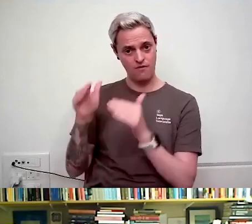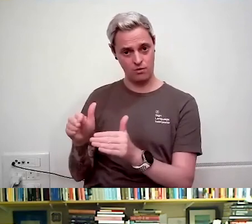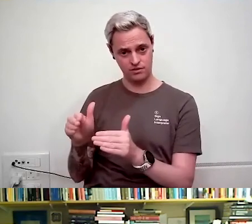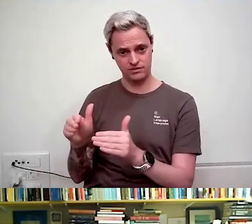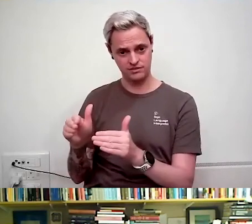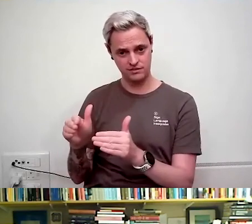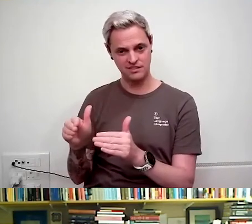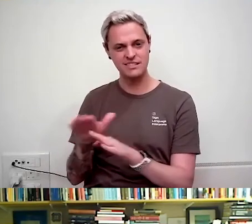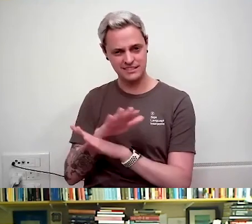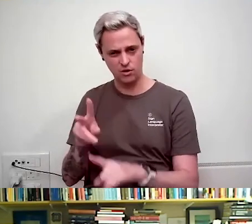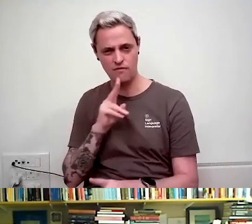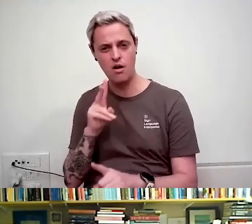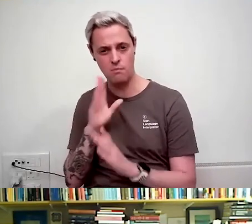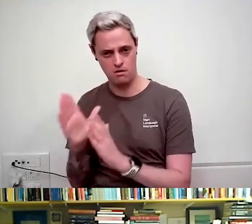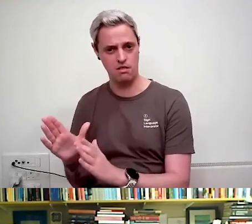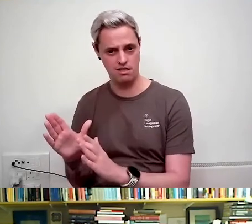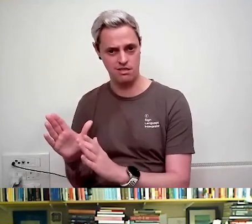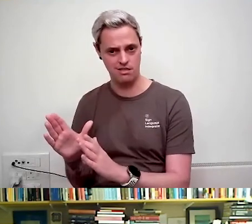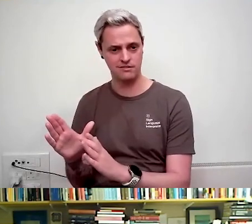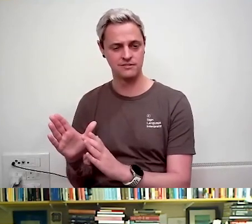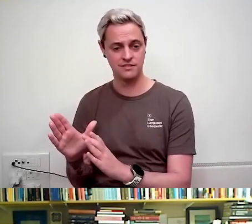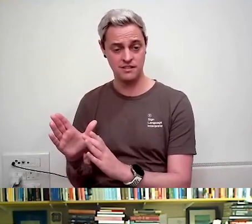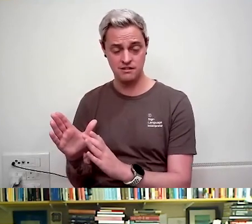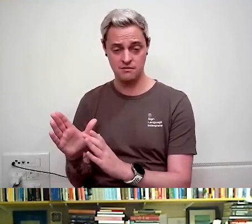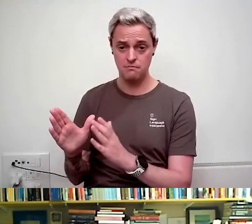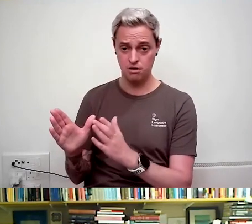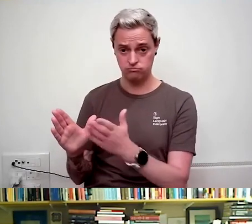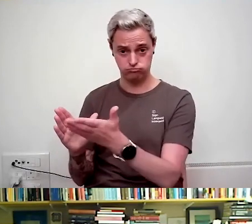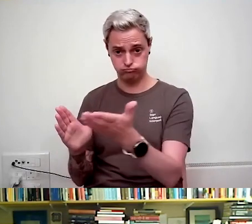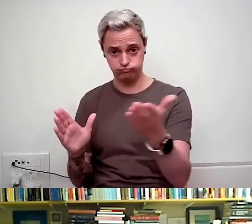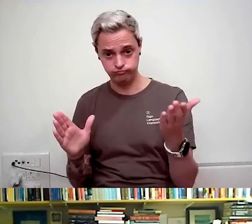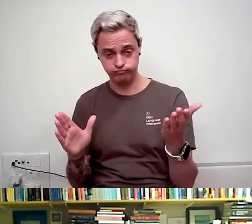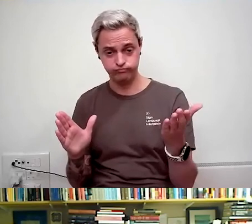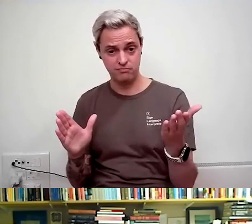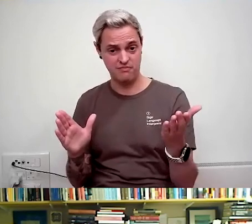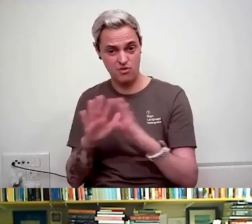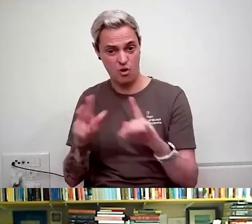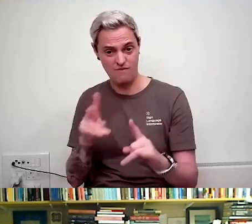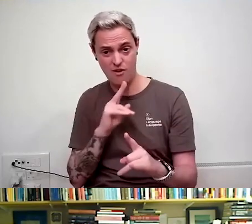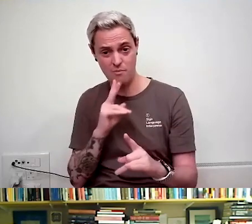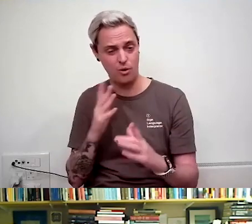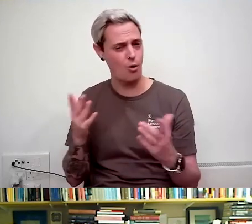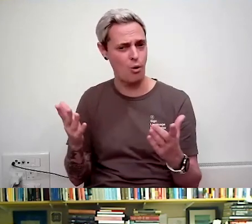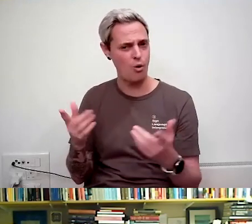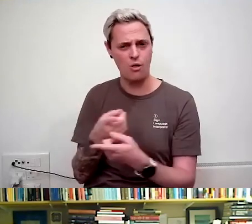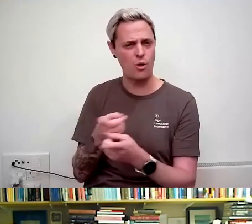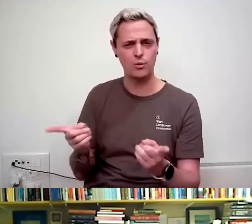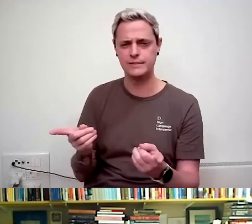kind of nonverbal end of that discussion, but if you're around non verbal people or people whose